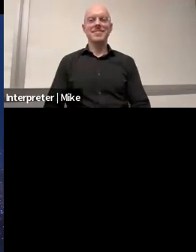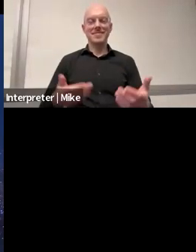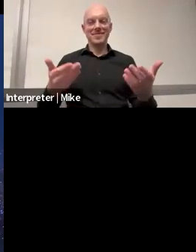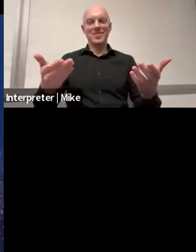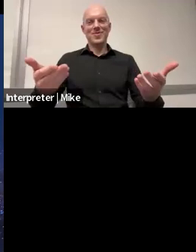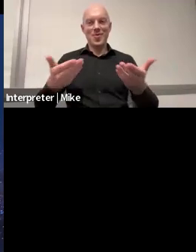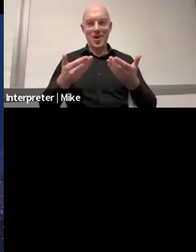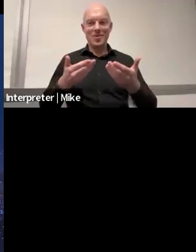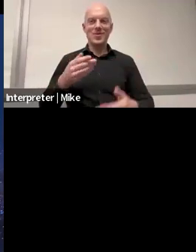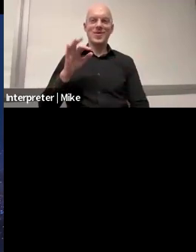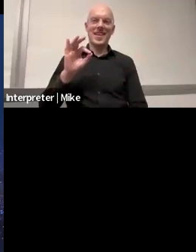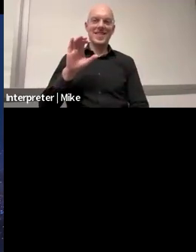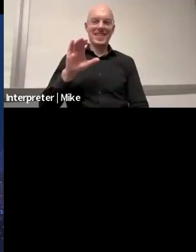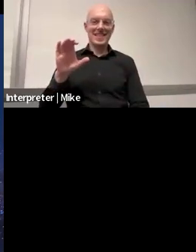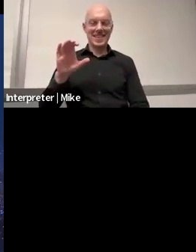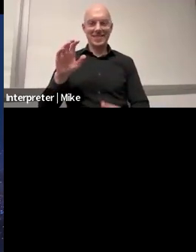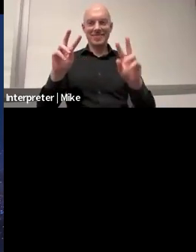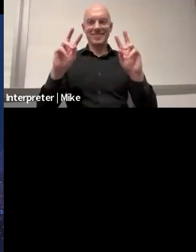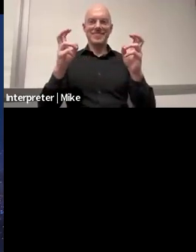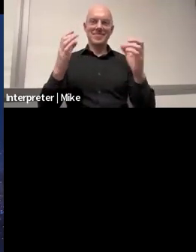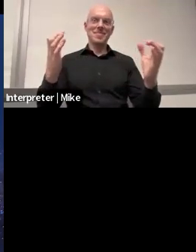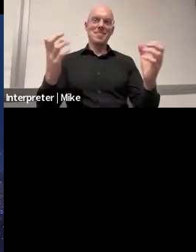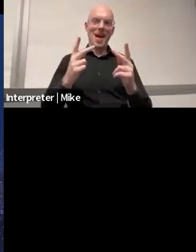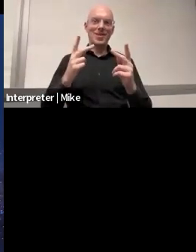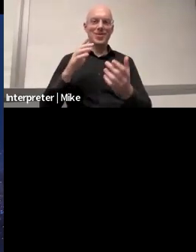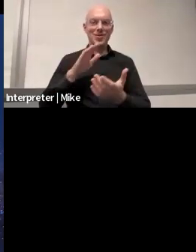Keyla Hernandez-Ulloa: Welcome to the Federal Communications Commission's back to school. Webinar.